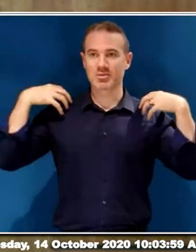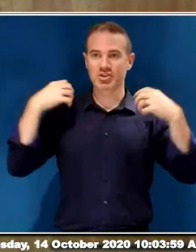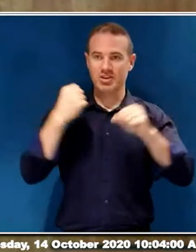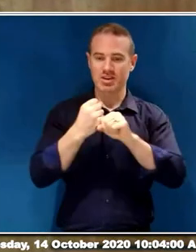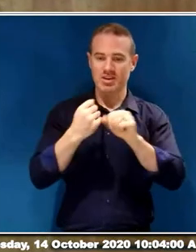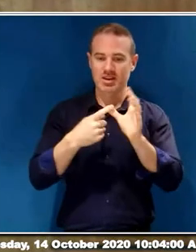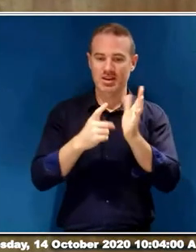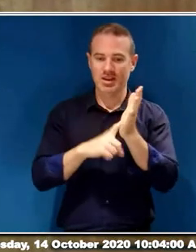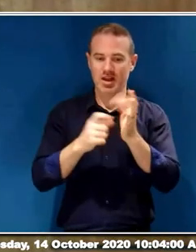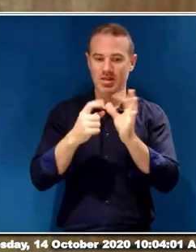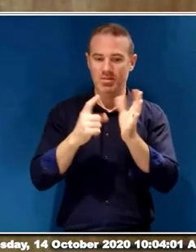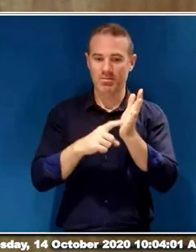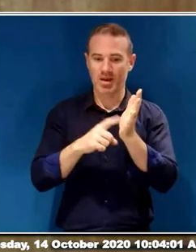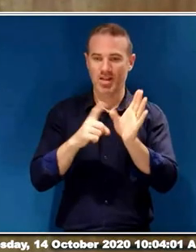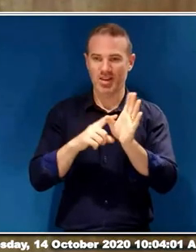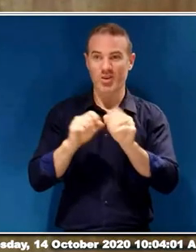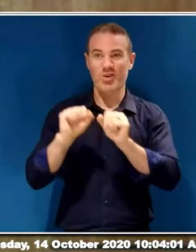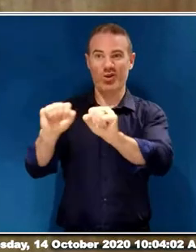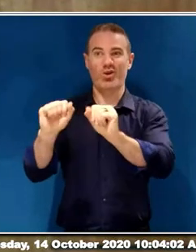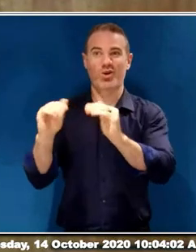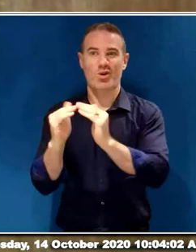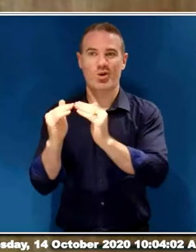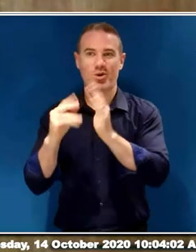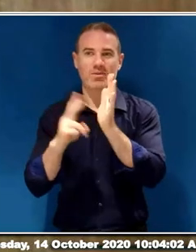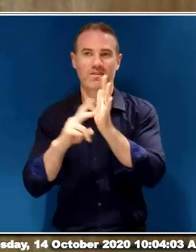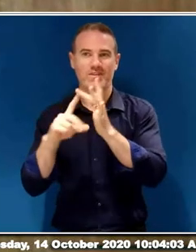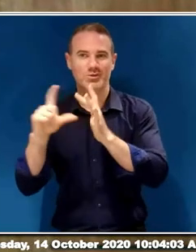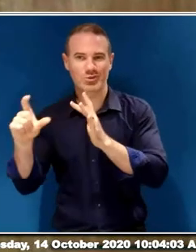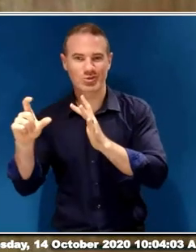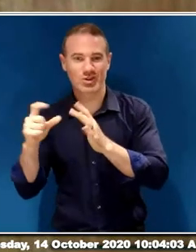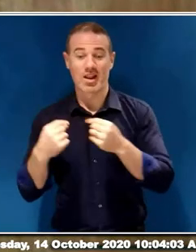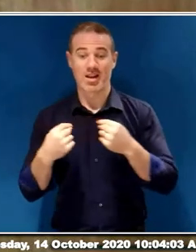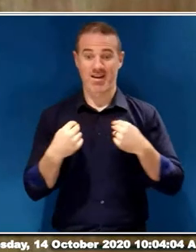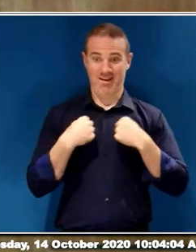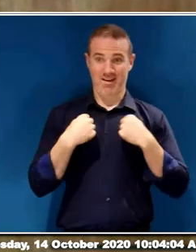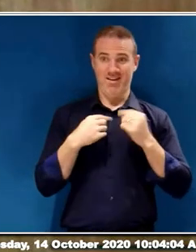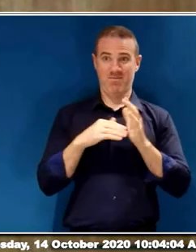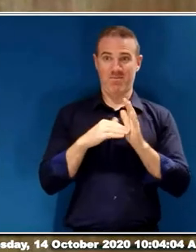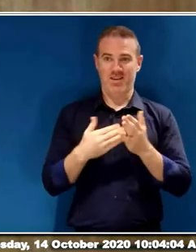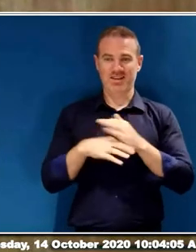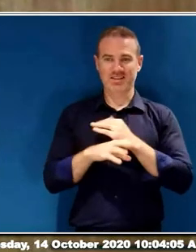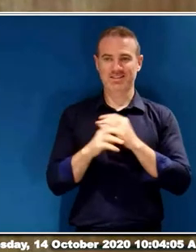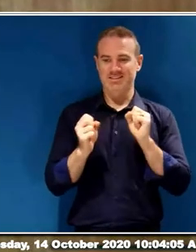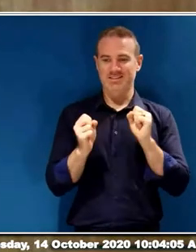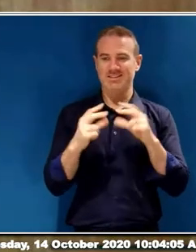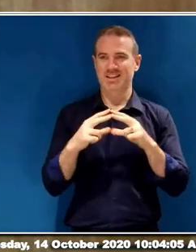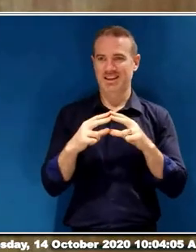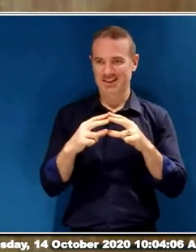And I am in a hearing room in Sydney and we hope that